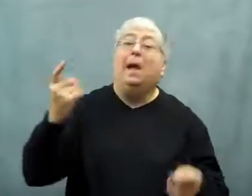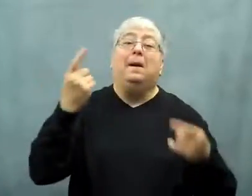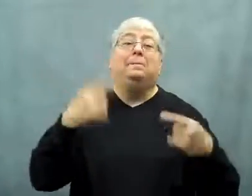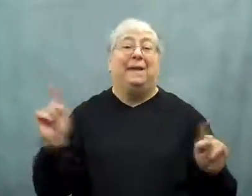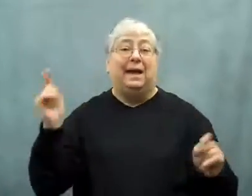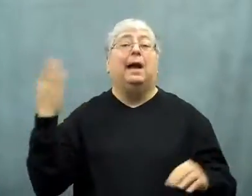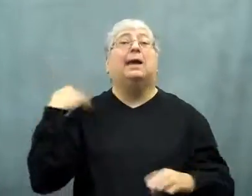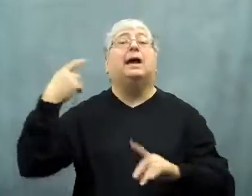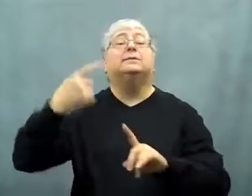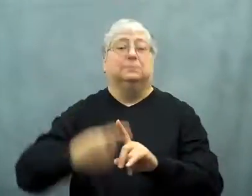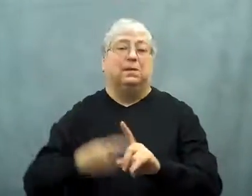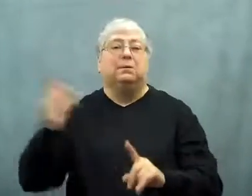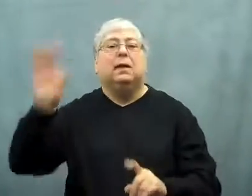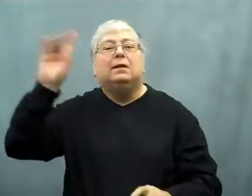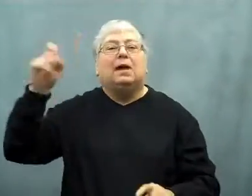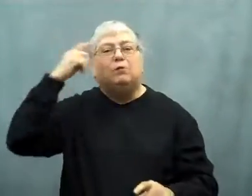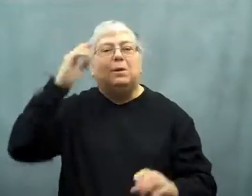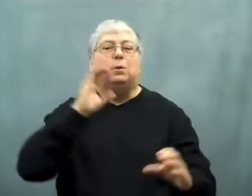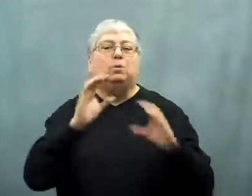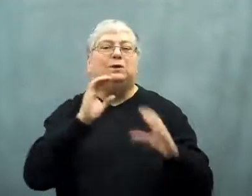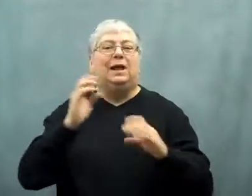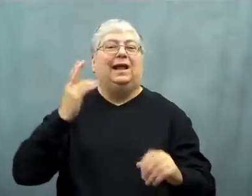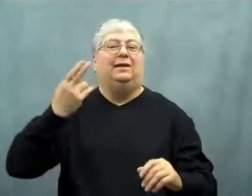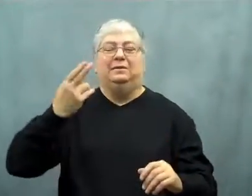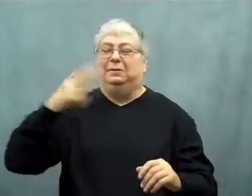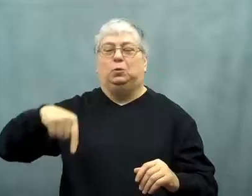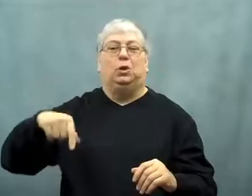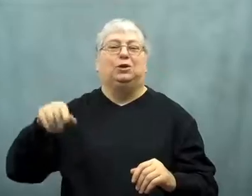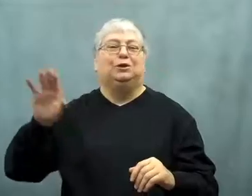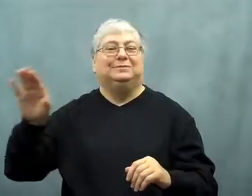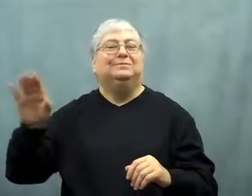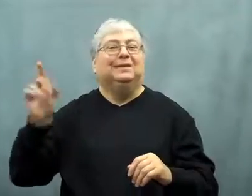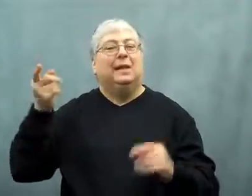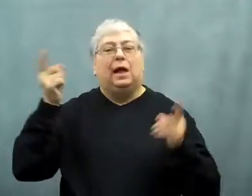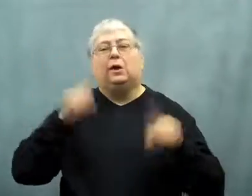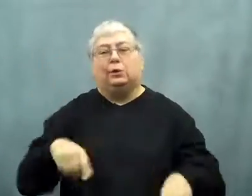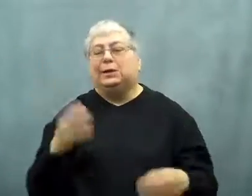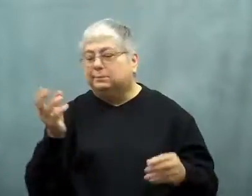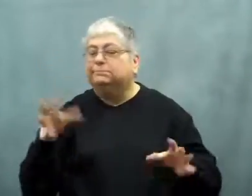Finally last month, the government Communication Headquarters